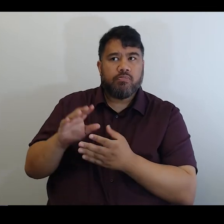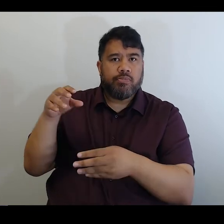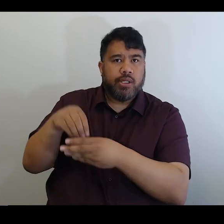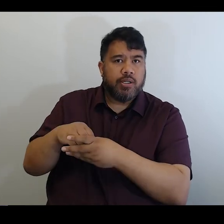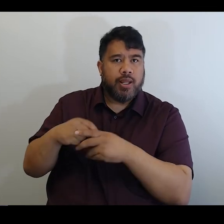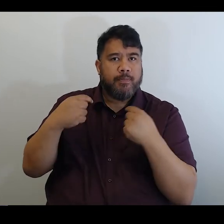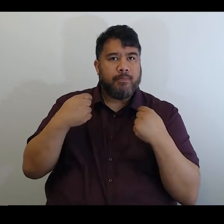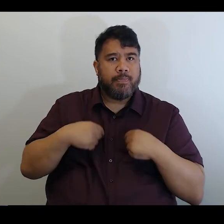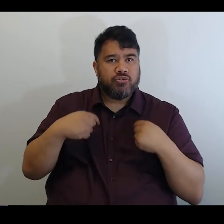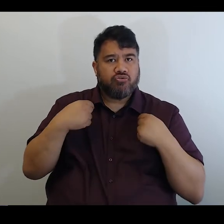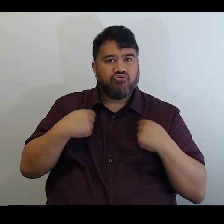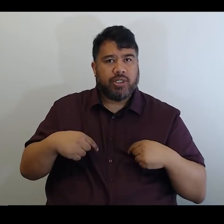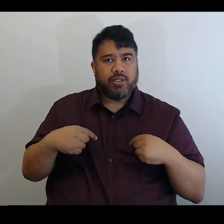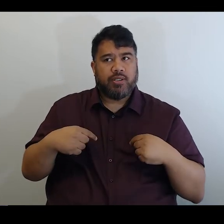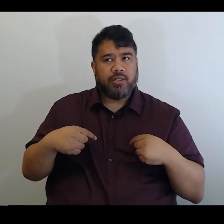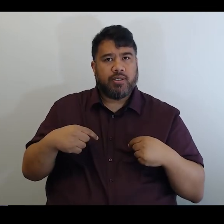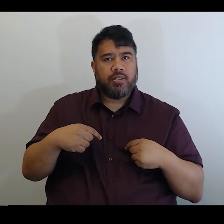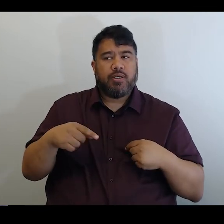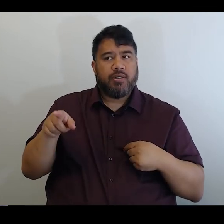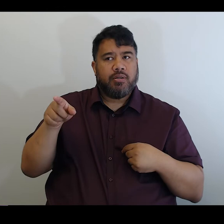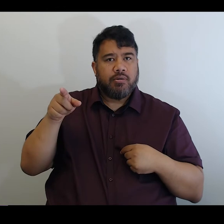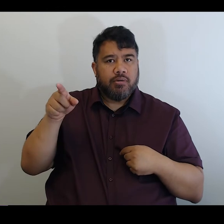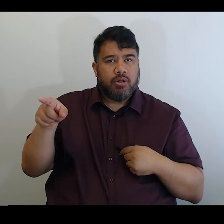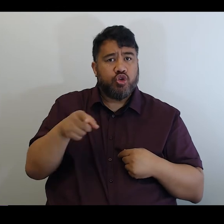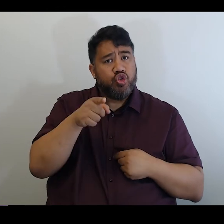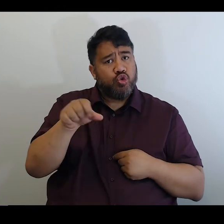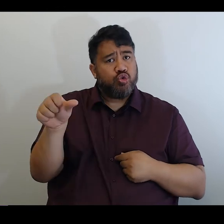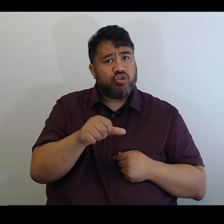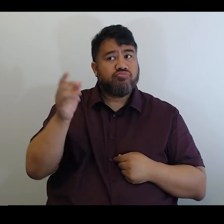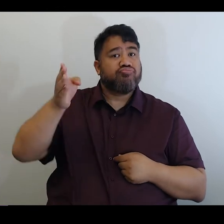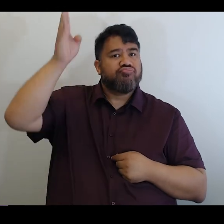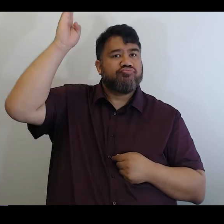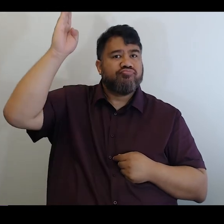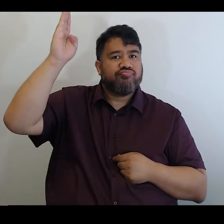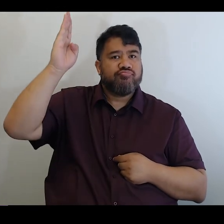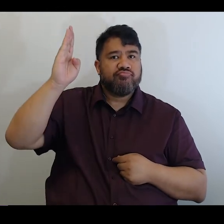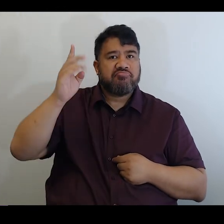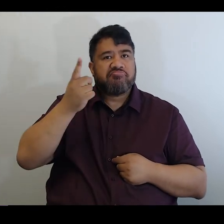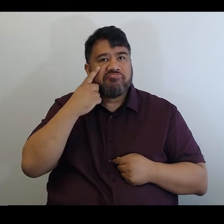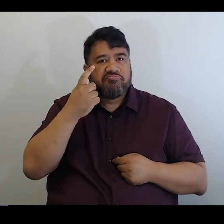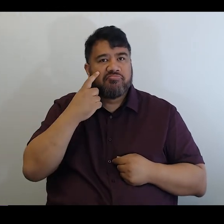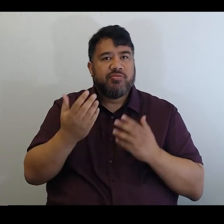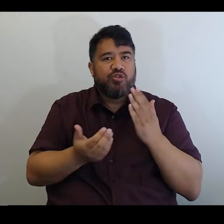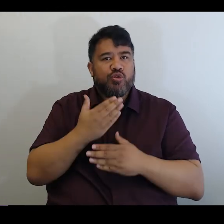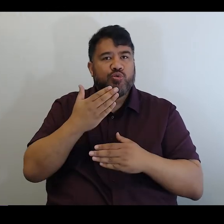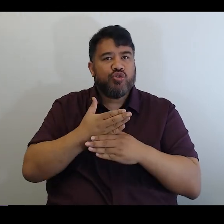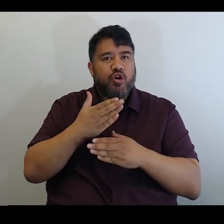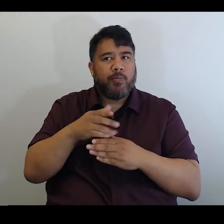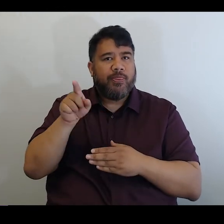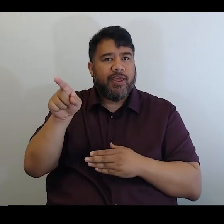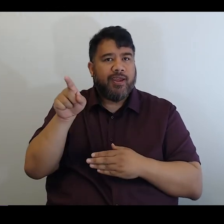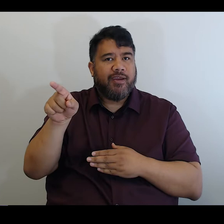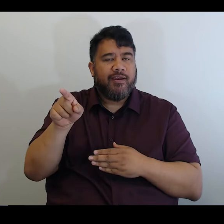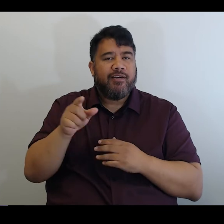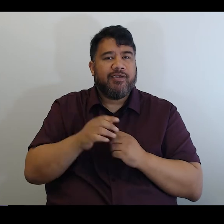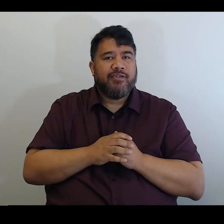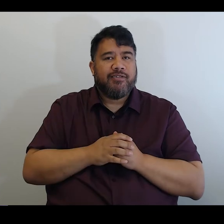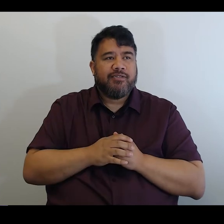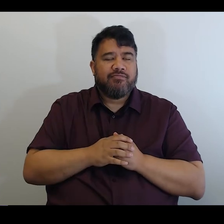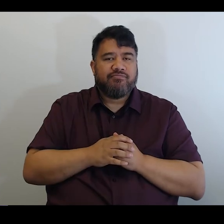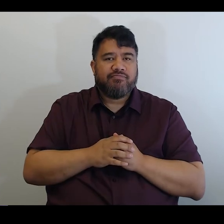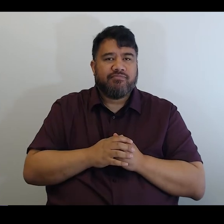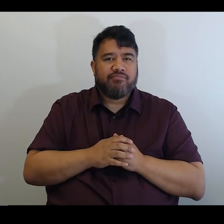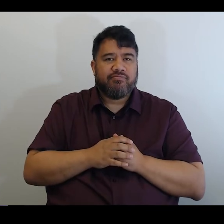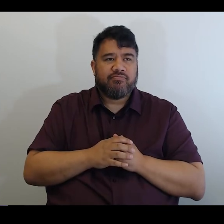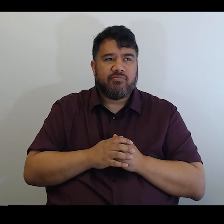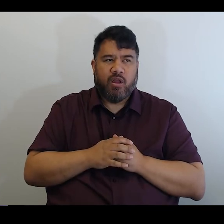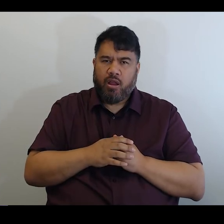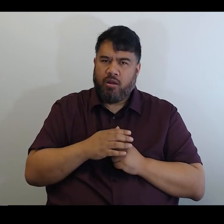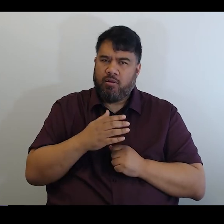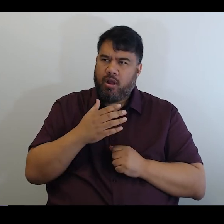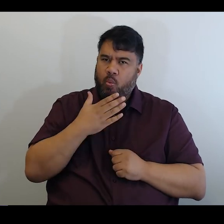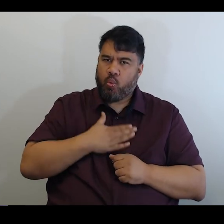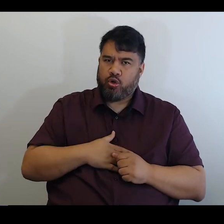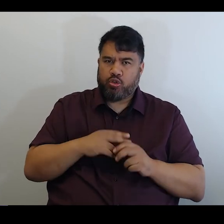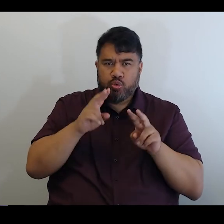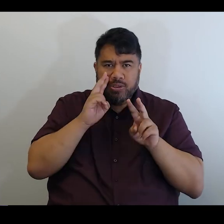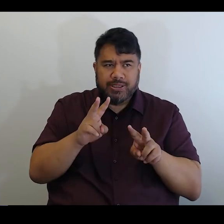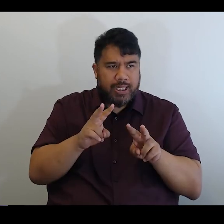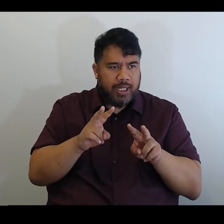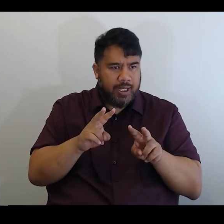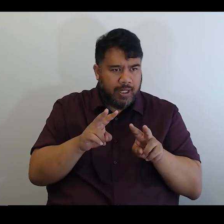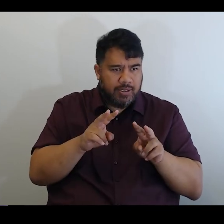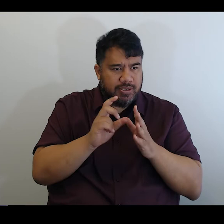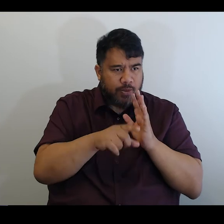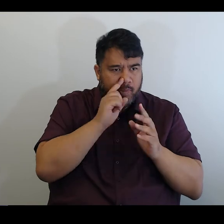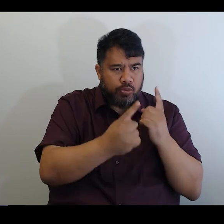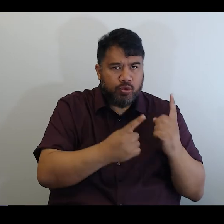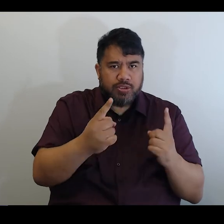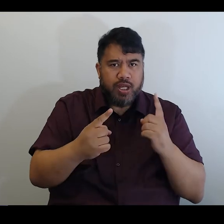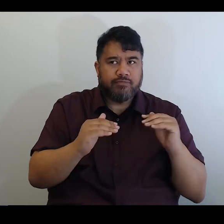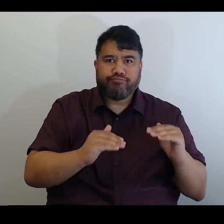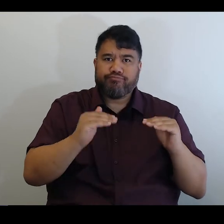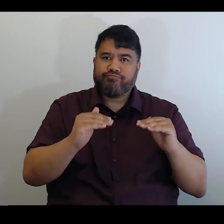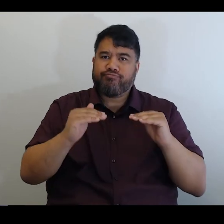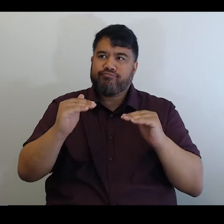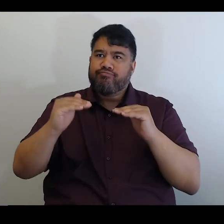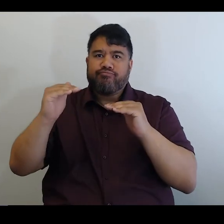to really be putting yourself forward for consideration for any roles that interest you. I’m all for supporting the advancement and employment for disabled people whatever that looks like for individuals.